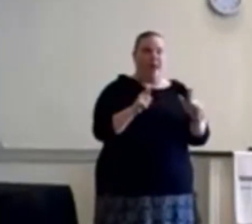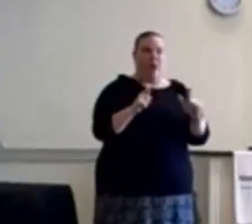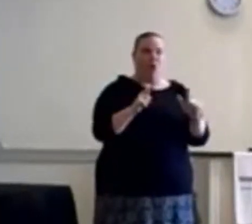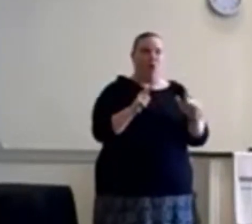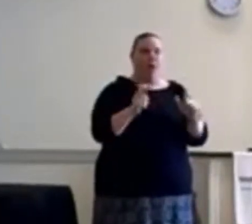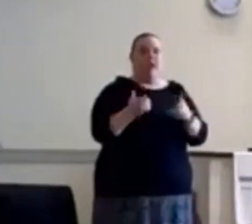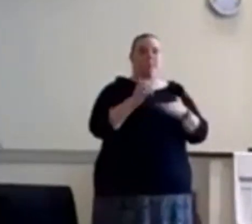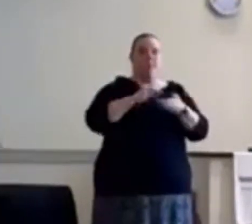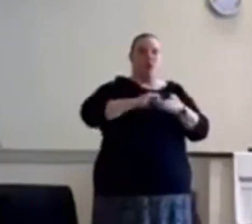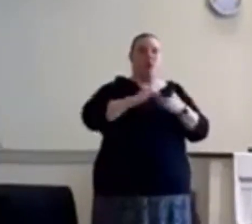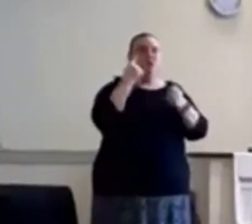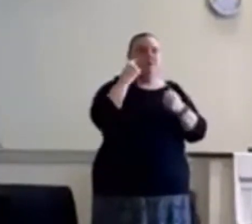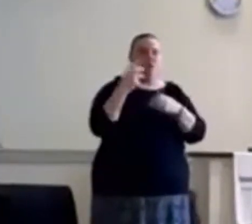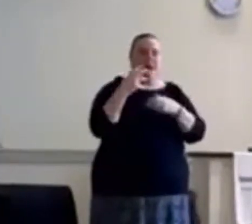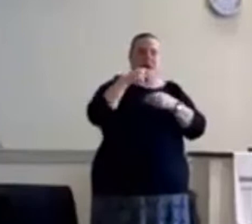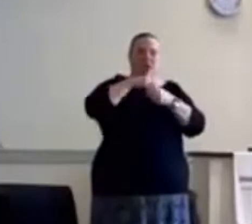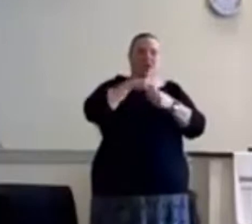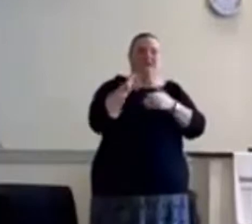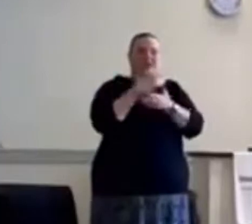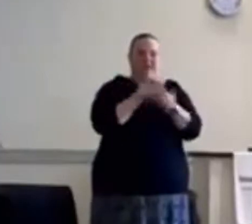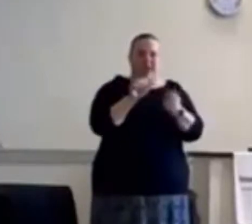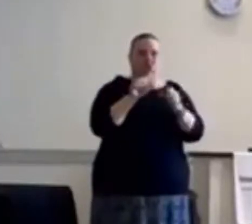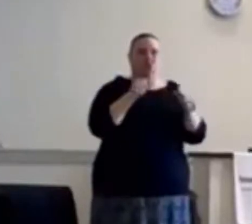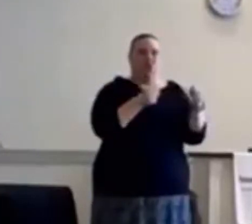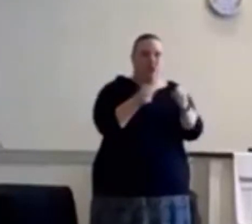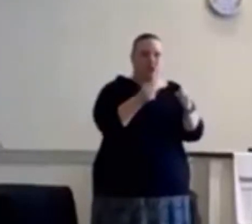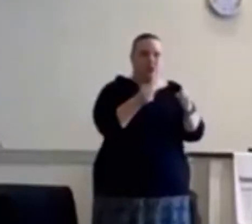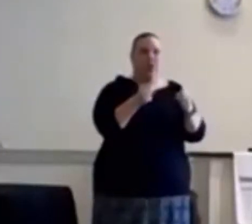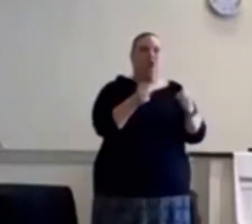Disaster Strategies and Portlight Strategies to join you.